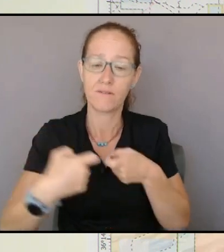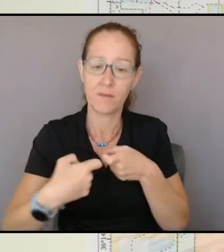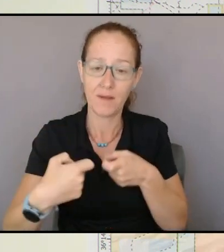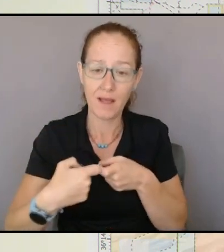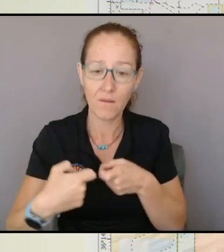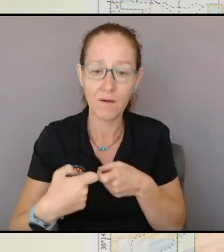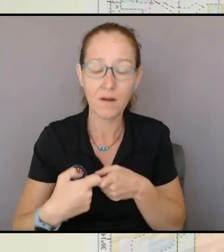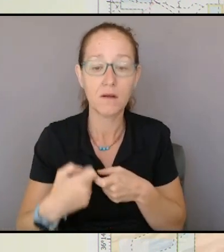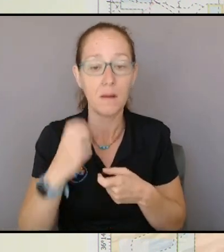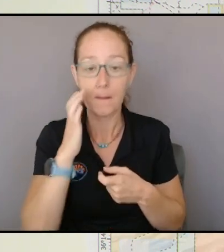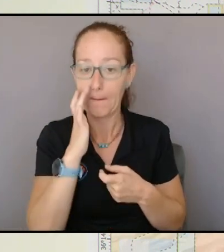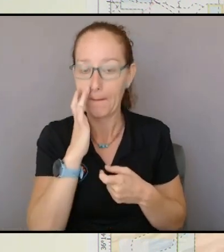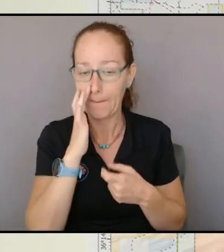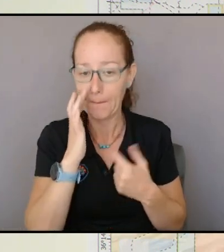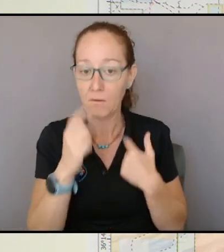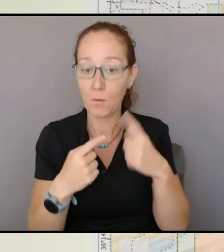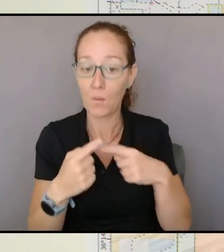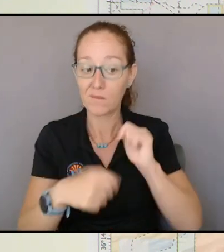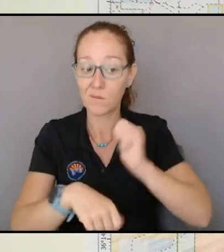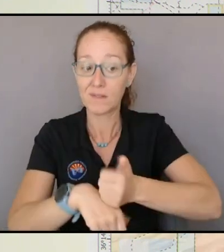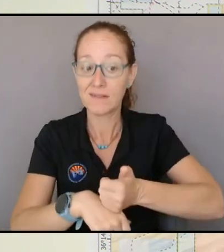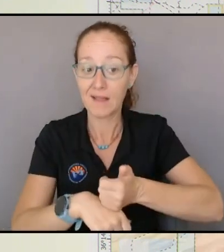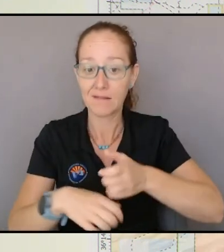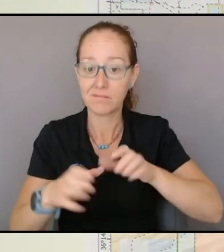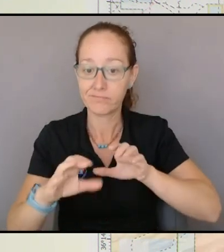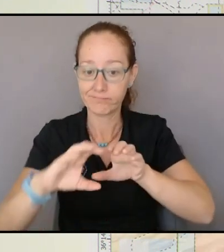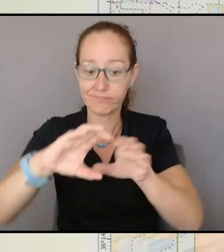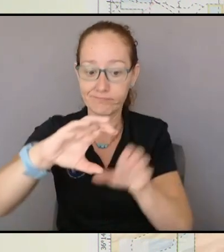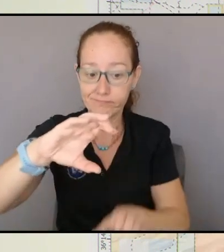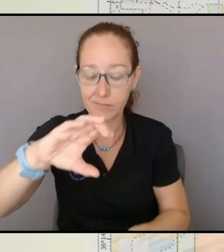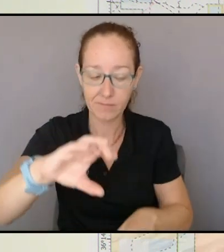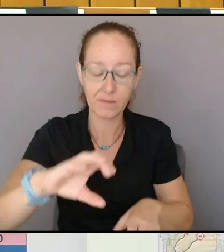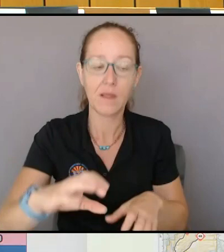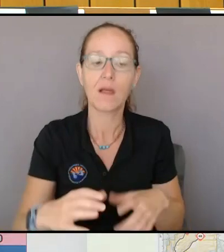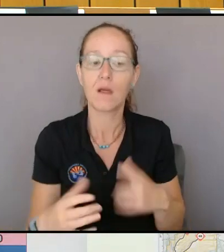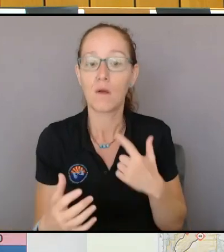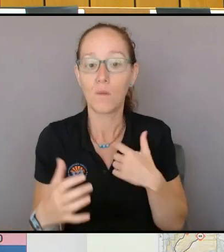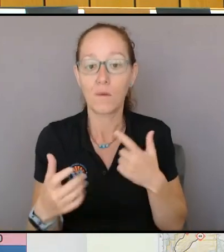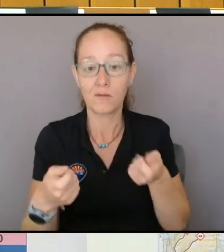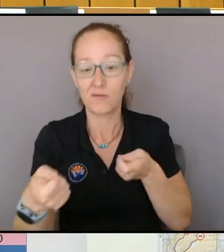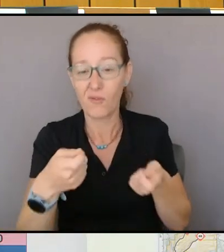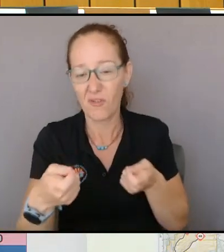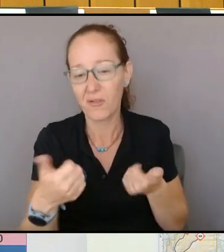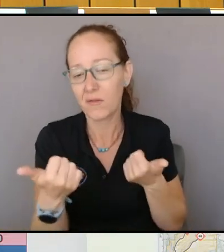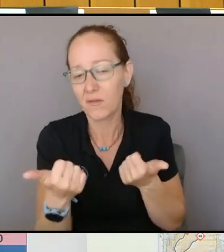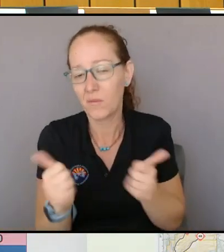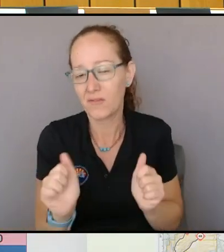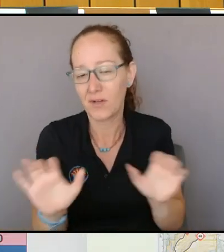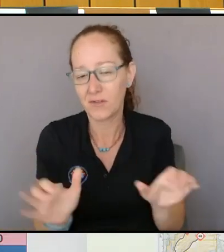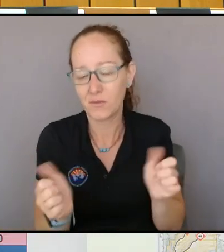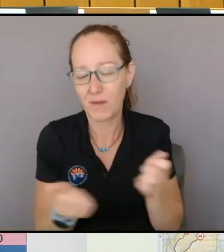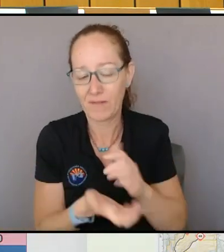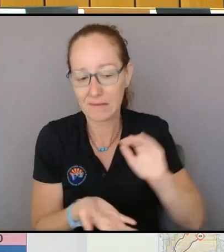possible any of the damage that we do to those areas So, we talk about timing about things. We'll get these red arrows. So,